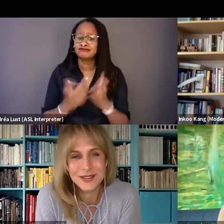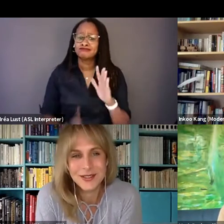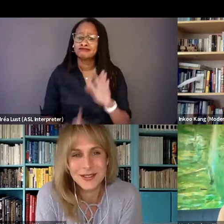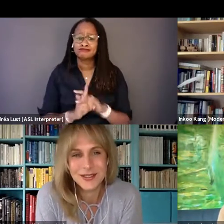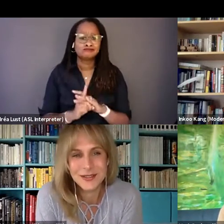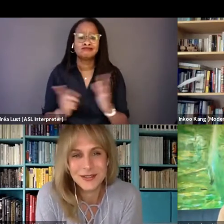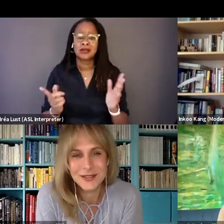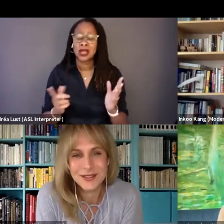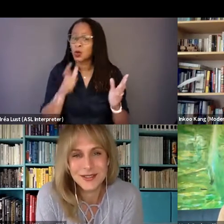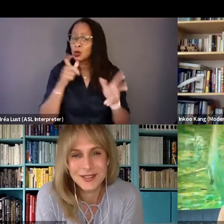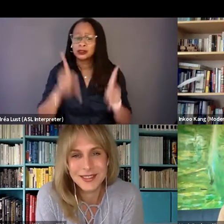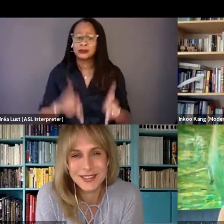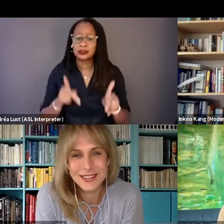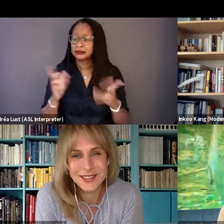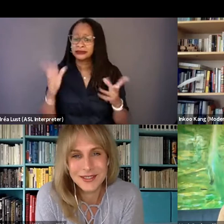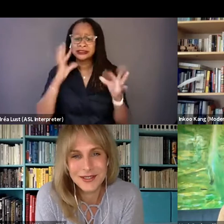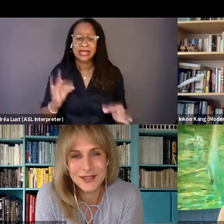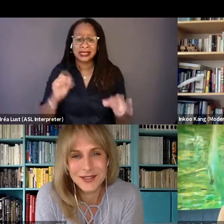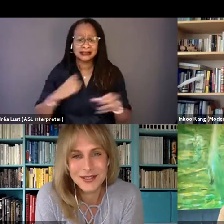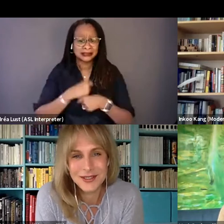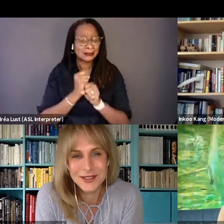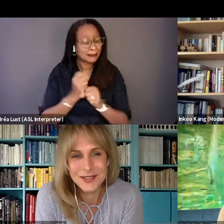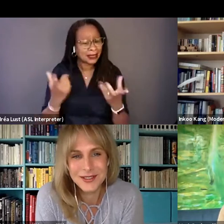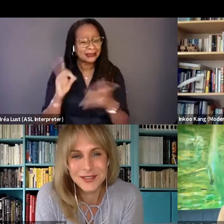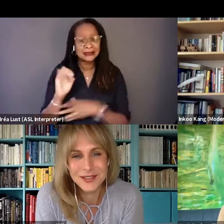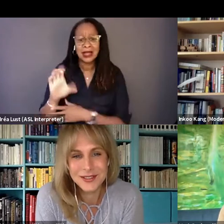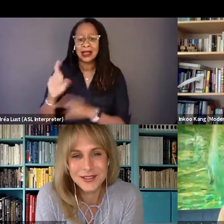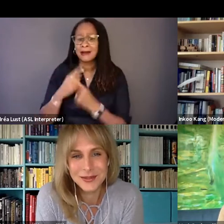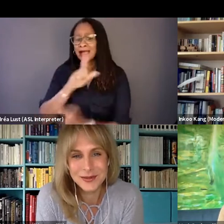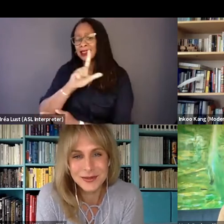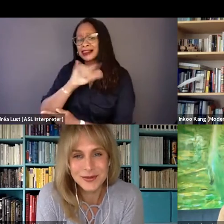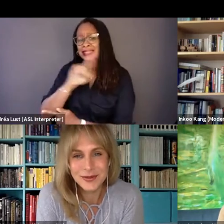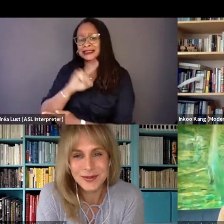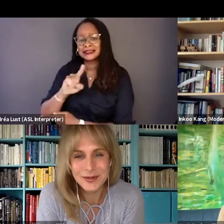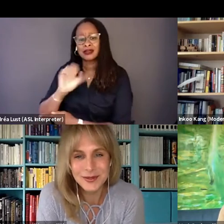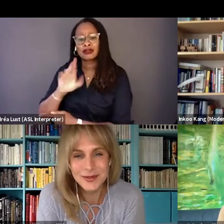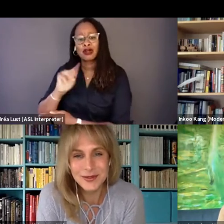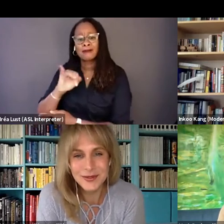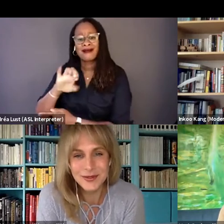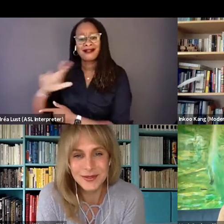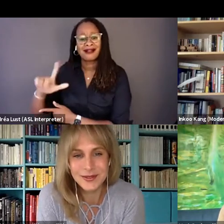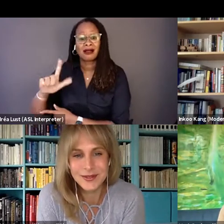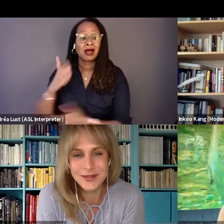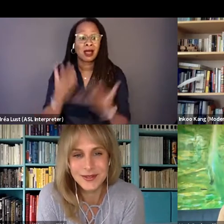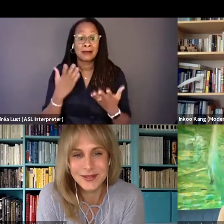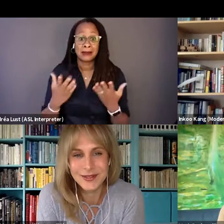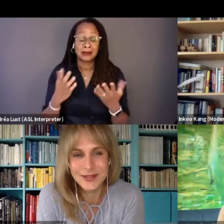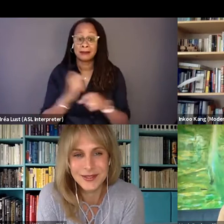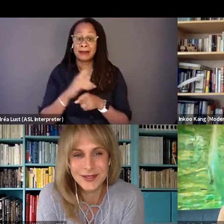we have to make this documentary about Liz Carmichael, and maybe we should make this a four-part venture?